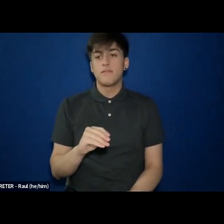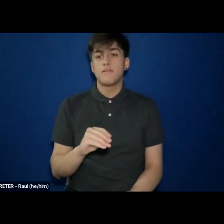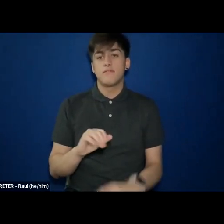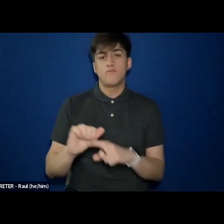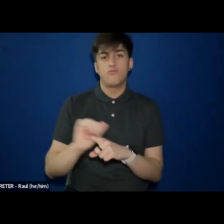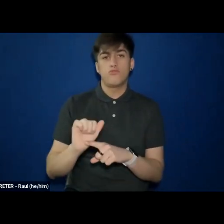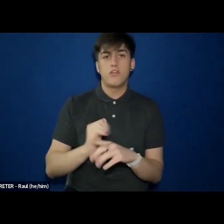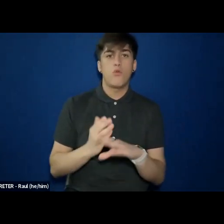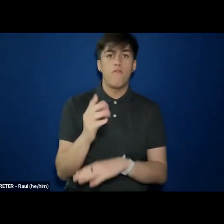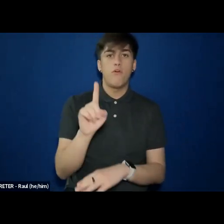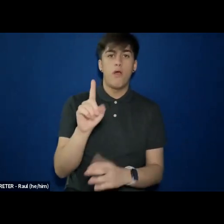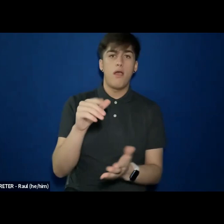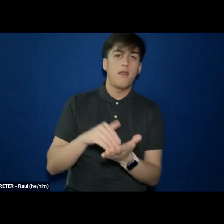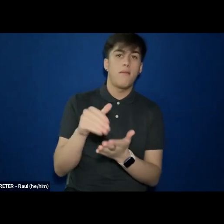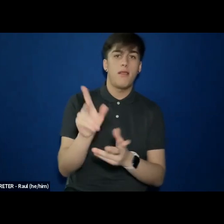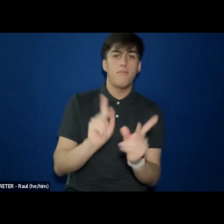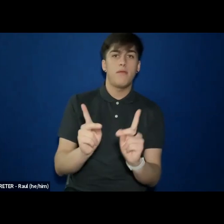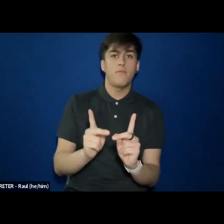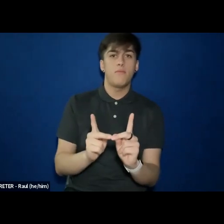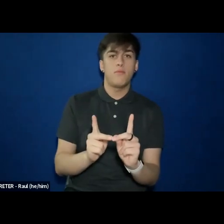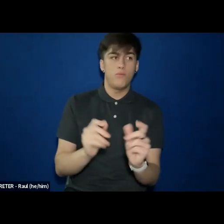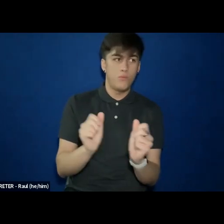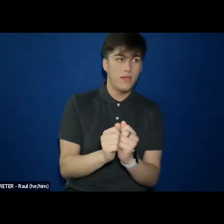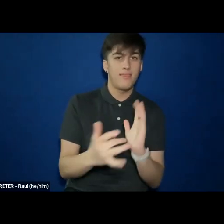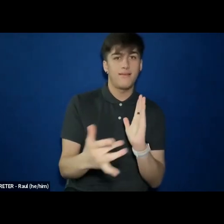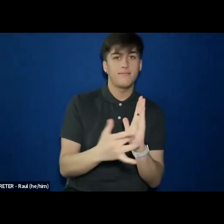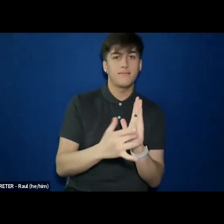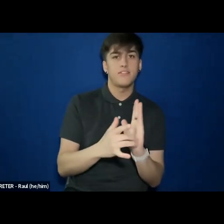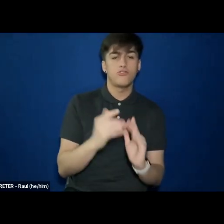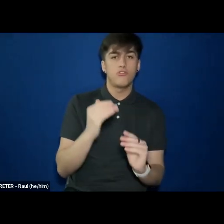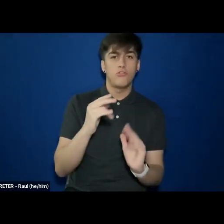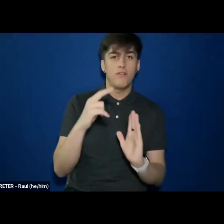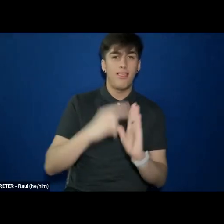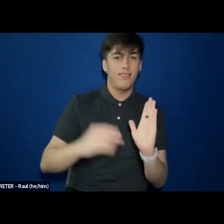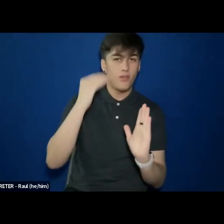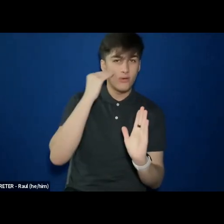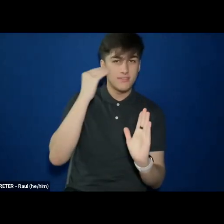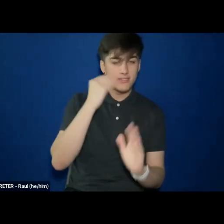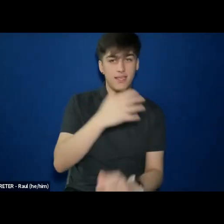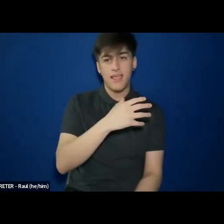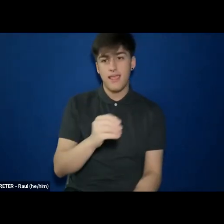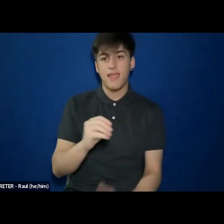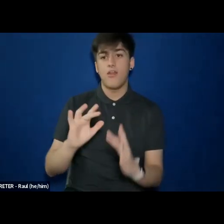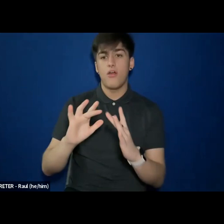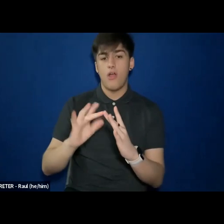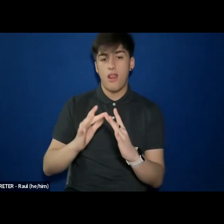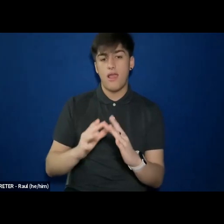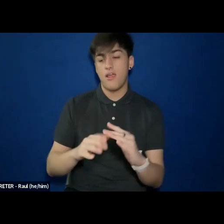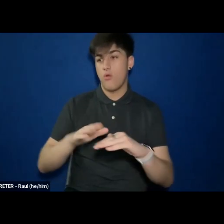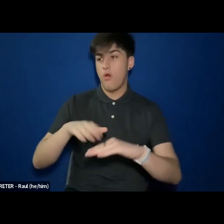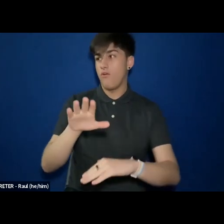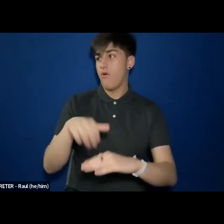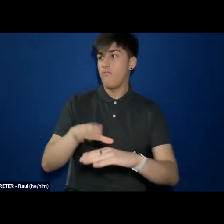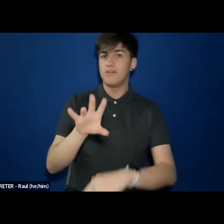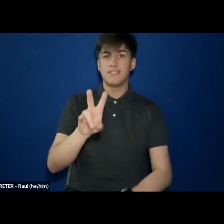than a 1 million people with digital literacy and also getting online more than 775,000 households,